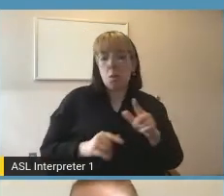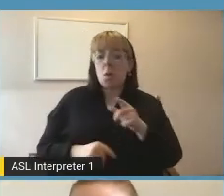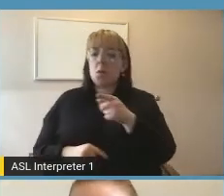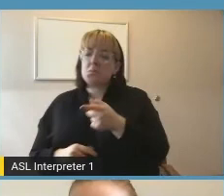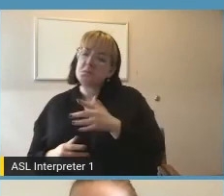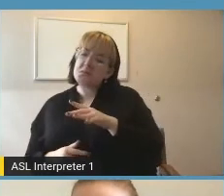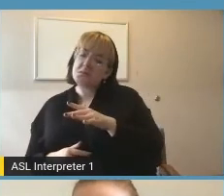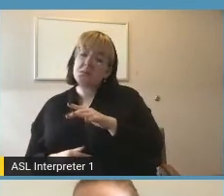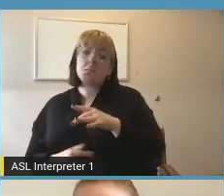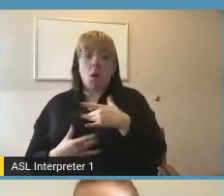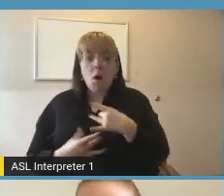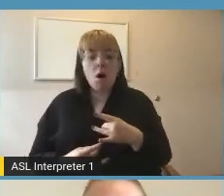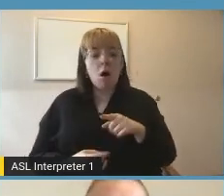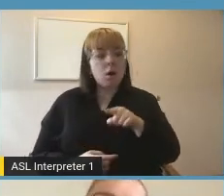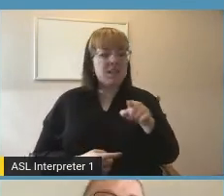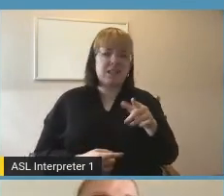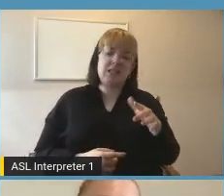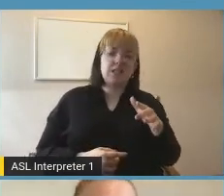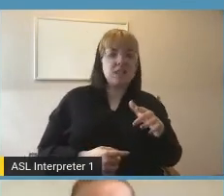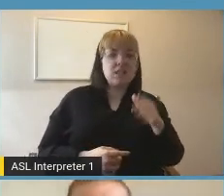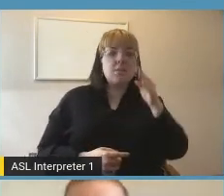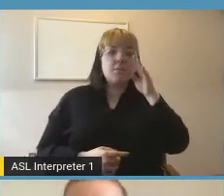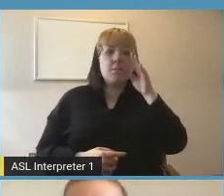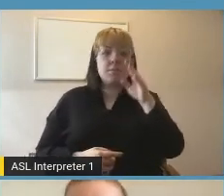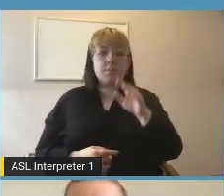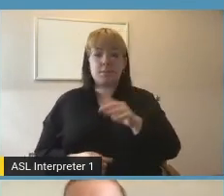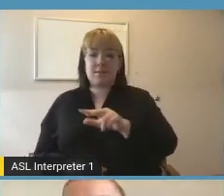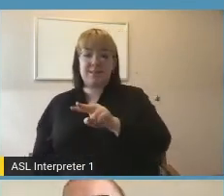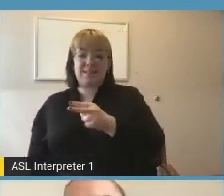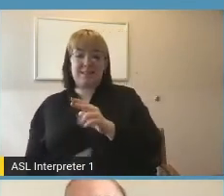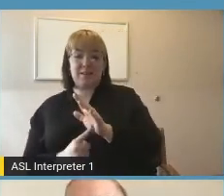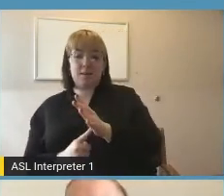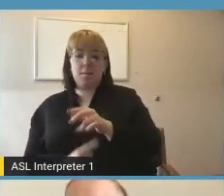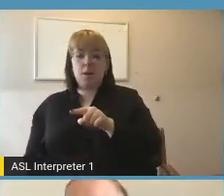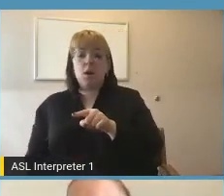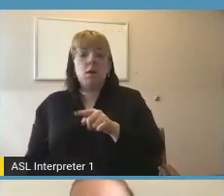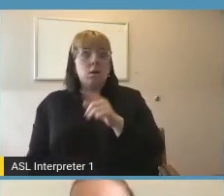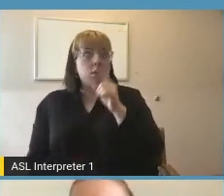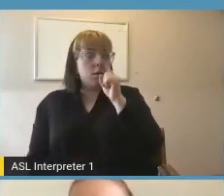I listen to the second five minutes, I'm like this is a really boring five minutes. If I